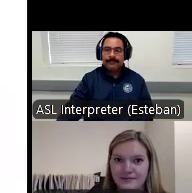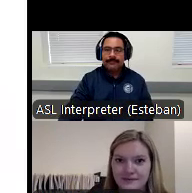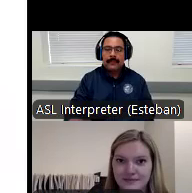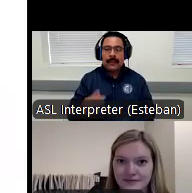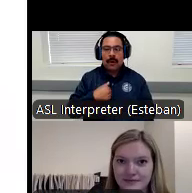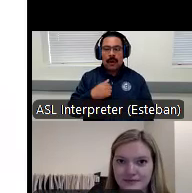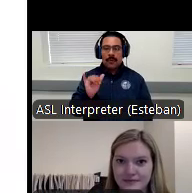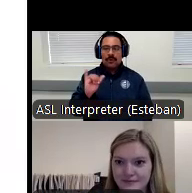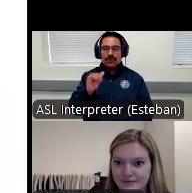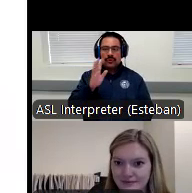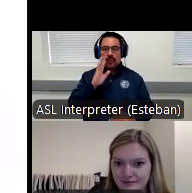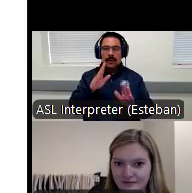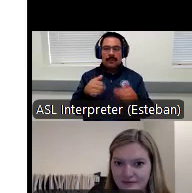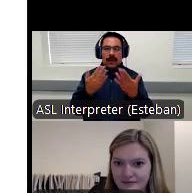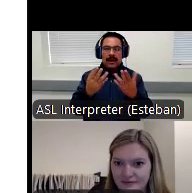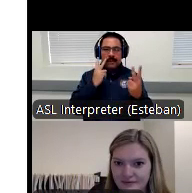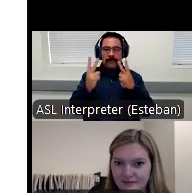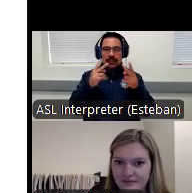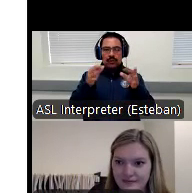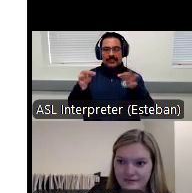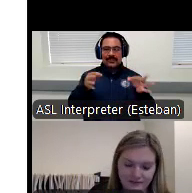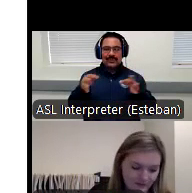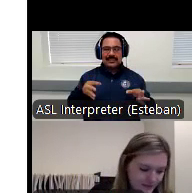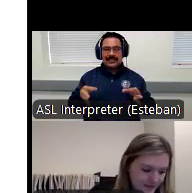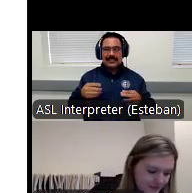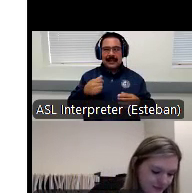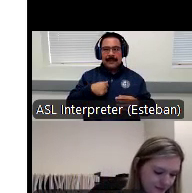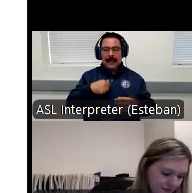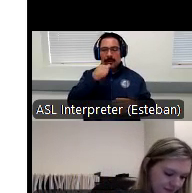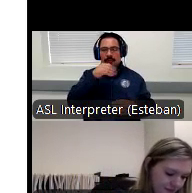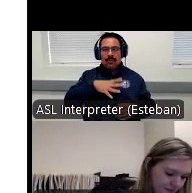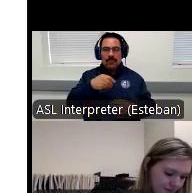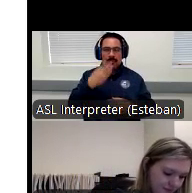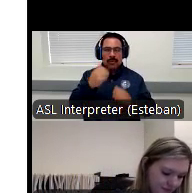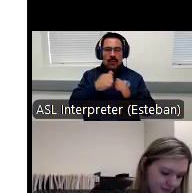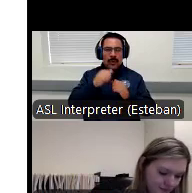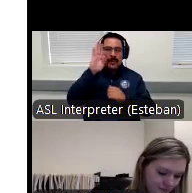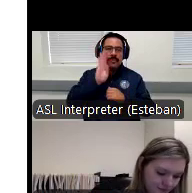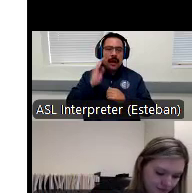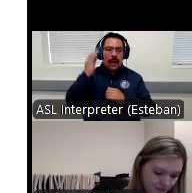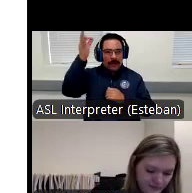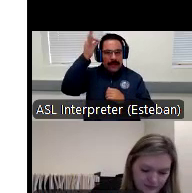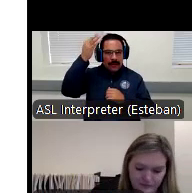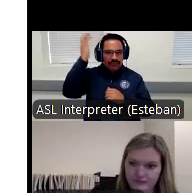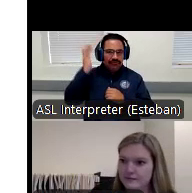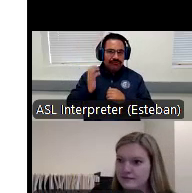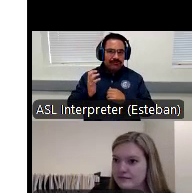I'm also going to provide a visual description. I'm a white woman with brown curly hair and hazel